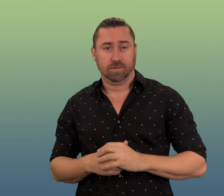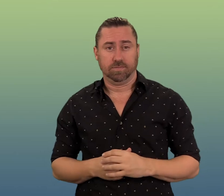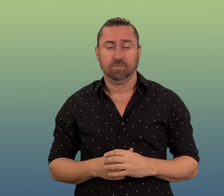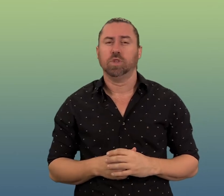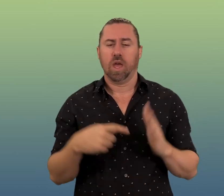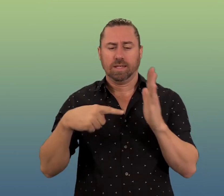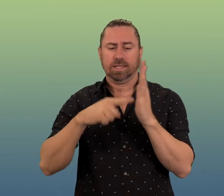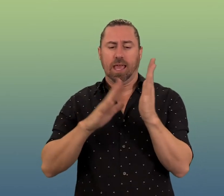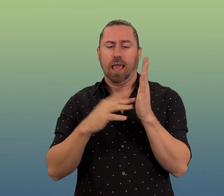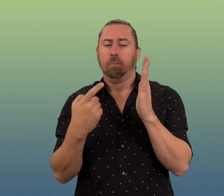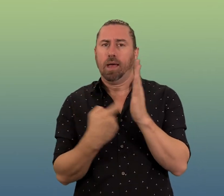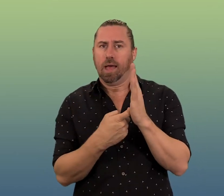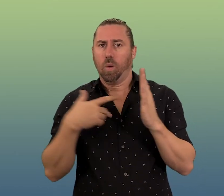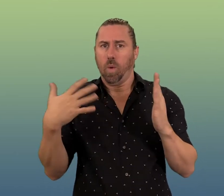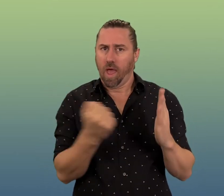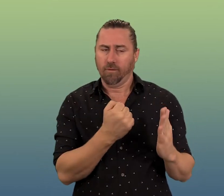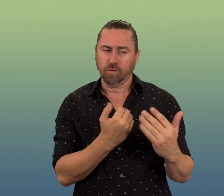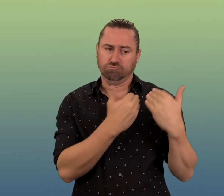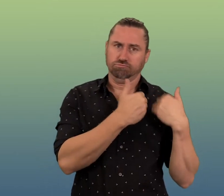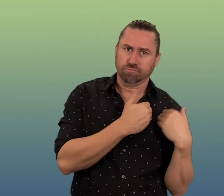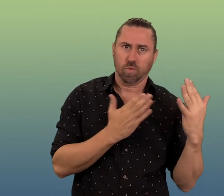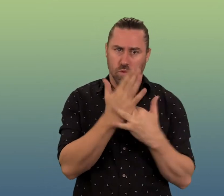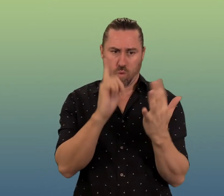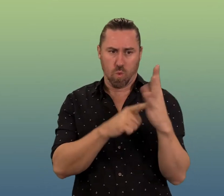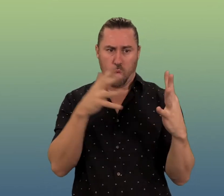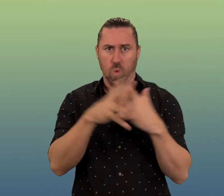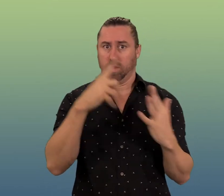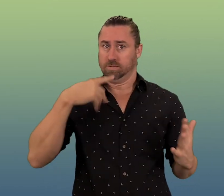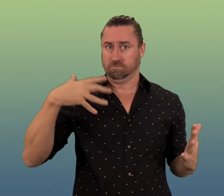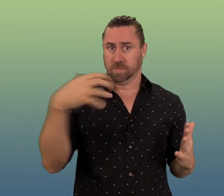This is an extract of what TMR is obligated by law to comply with.